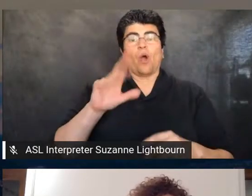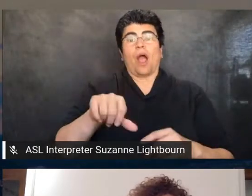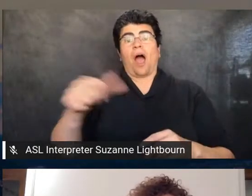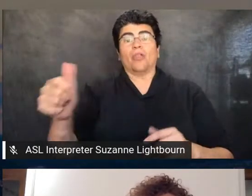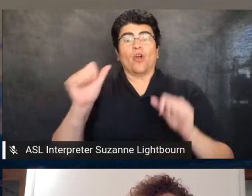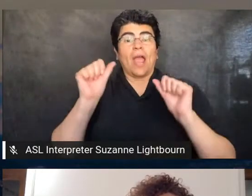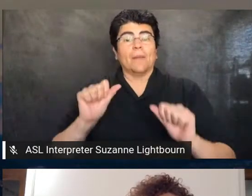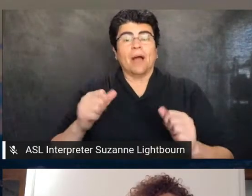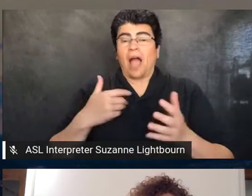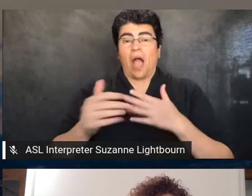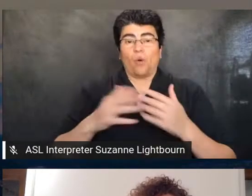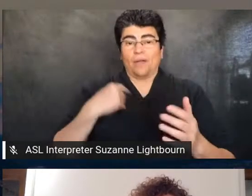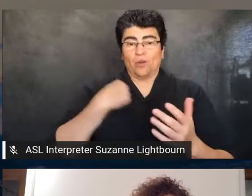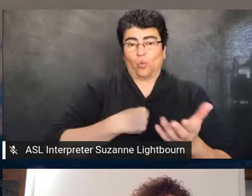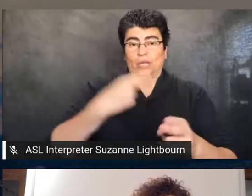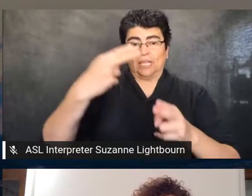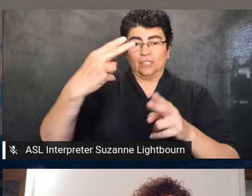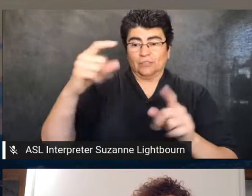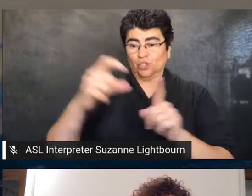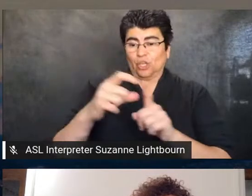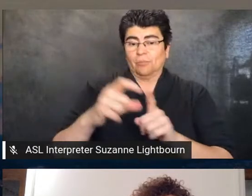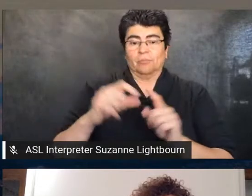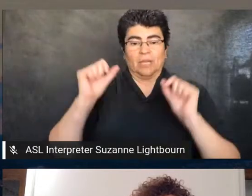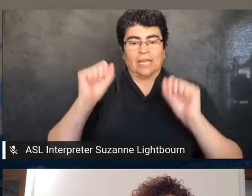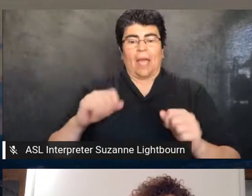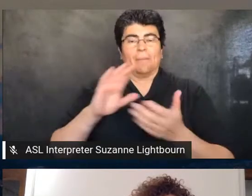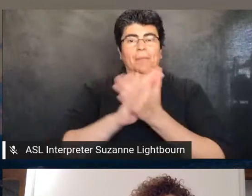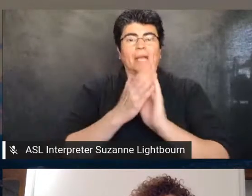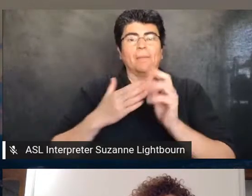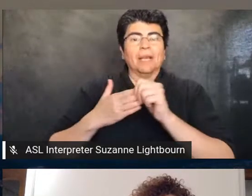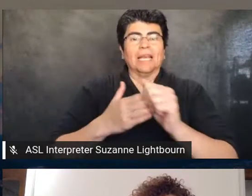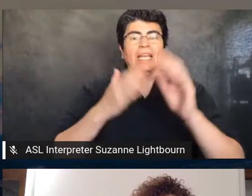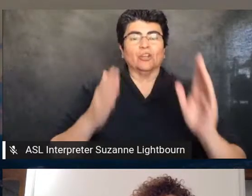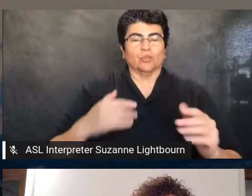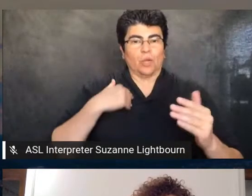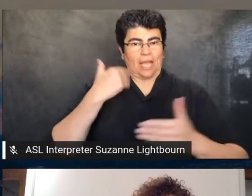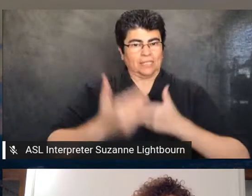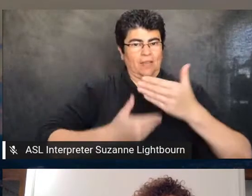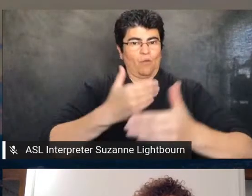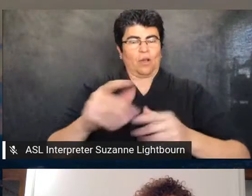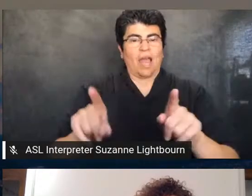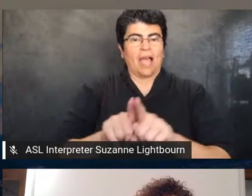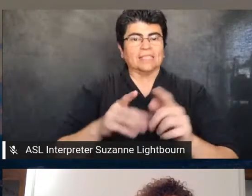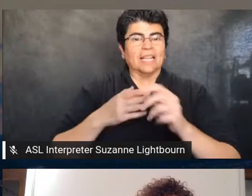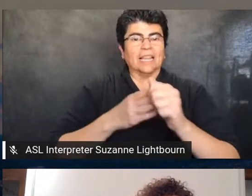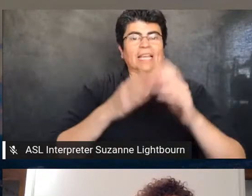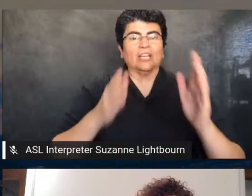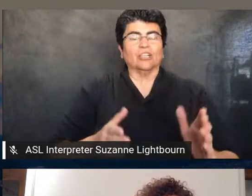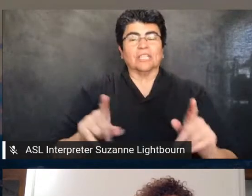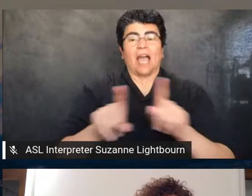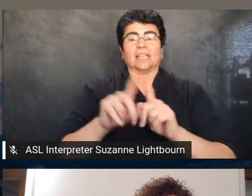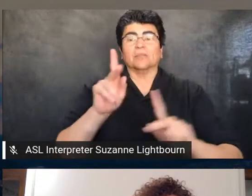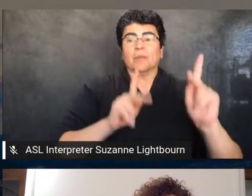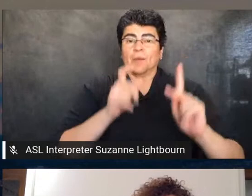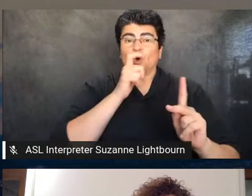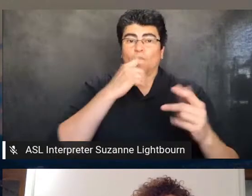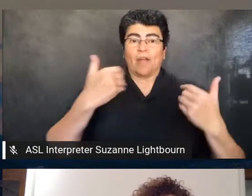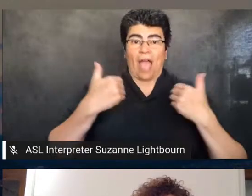however we term it, community can be leaders, we can step forward as leaders, as people who have had tangible